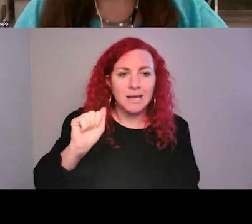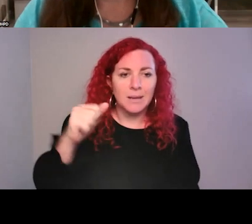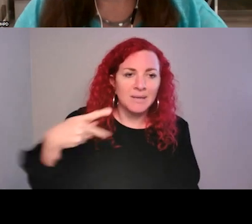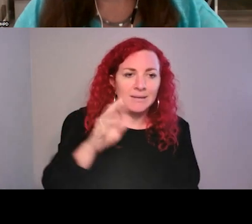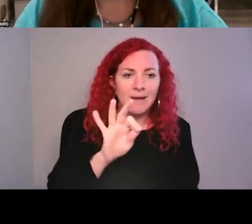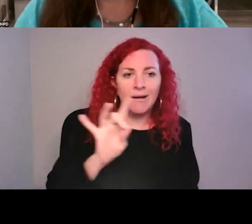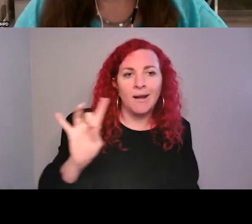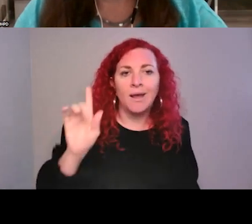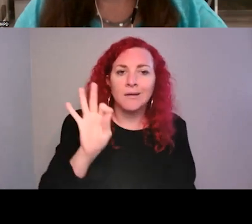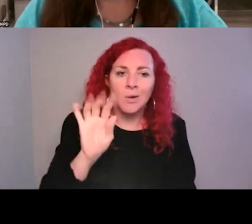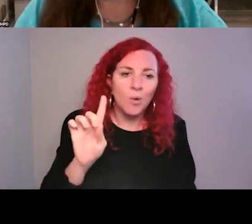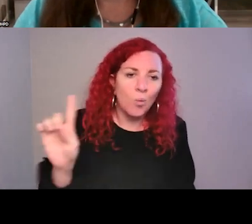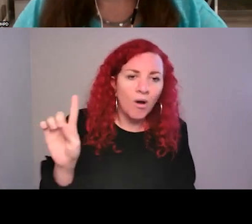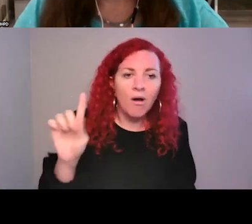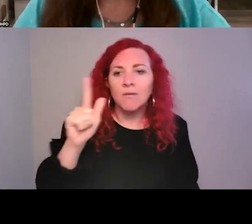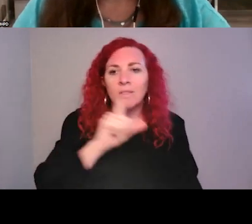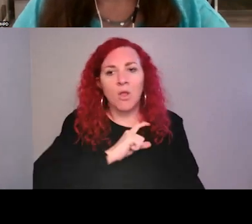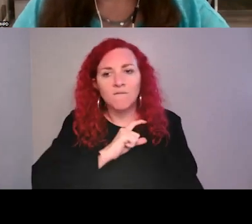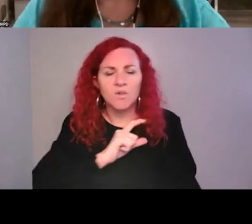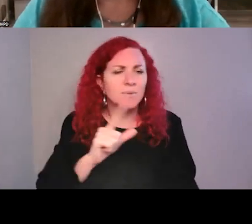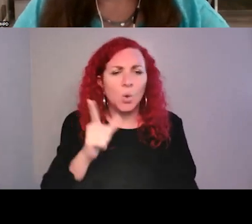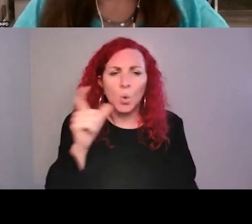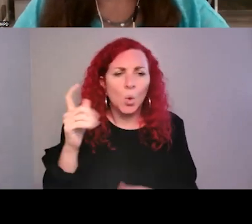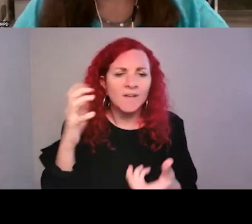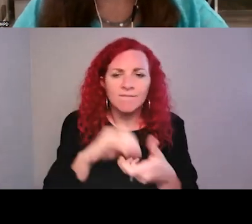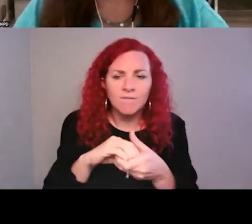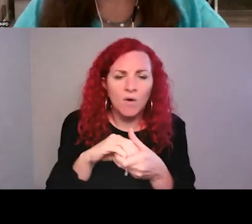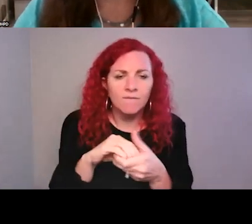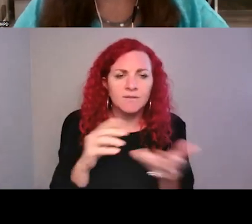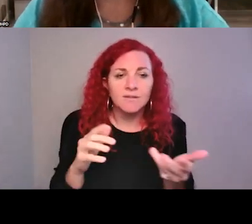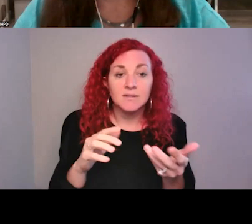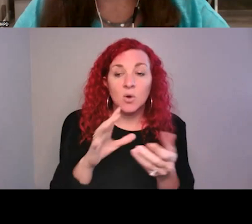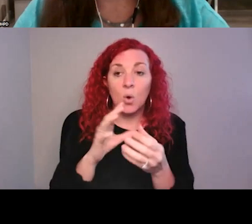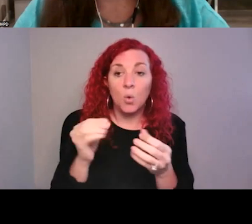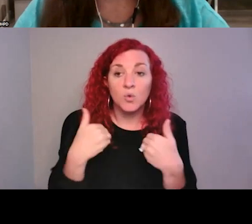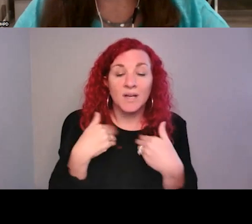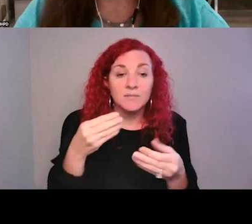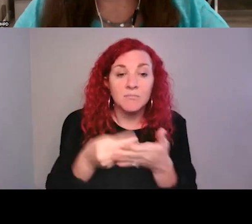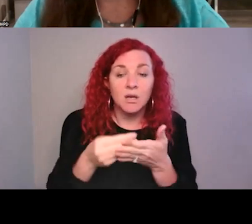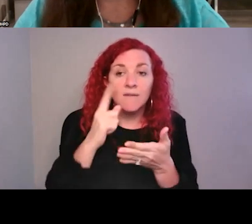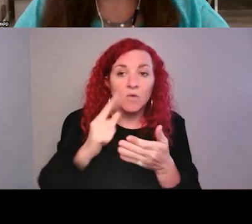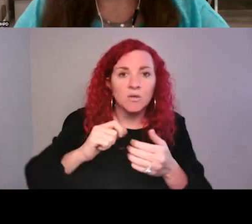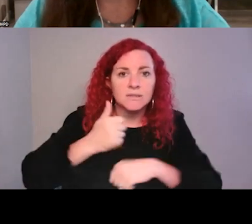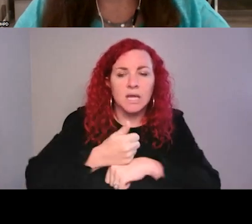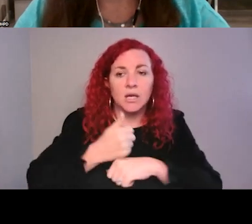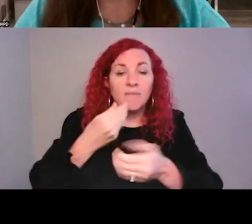OR WHOEVER THE STAKEHOLDER IS. ALSO HAVE FINANCIAL STABILITY, WHICH IS IMPORTANT TO THE SYSTEM.